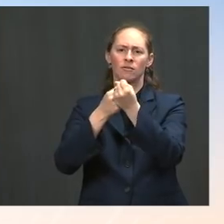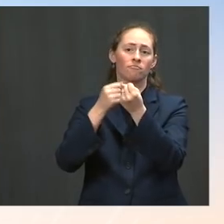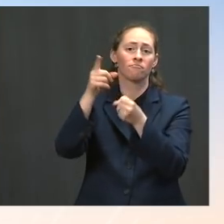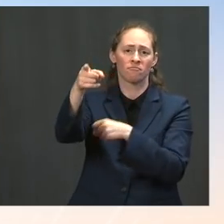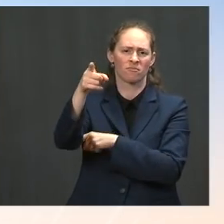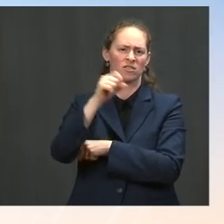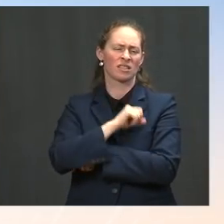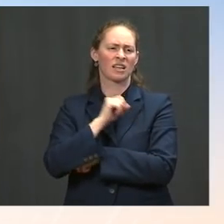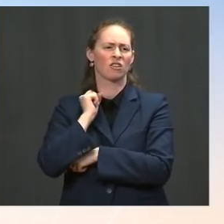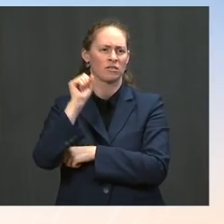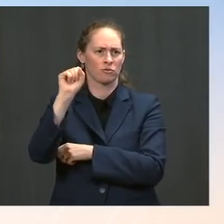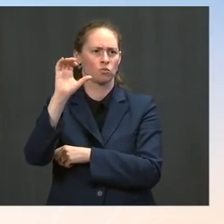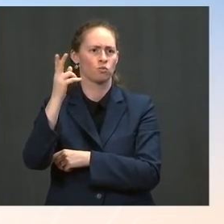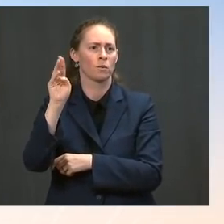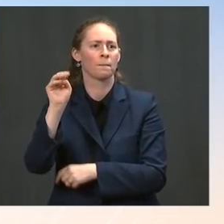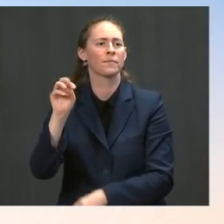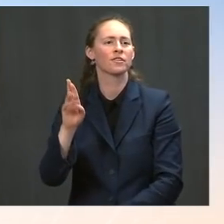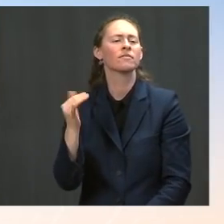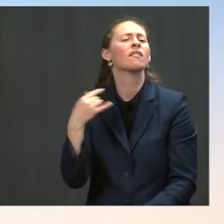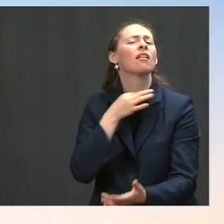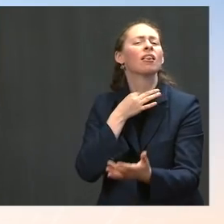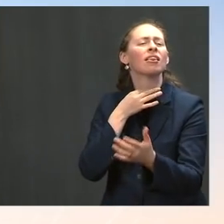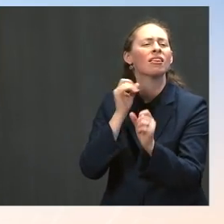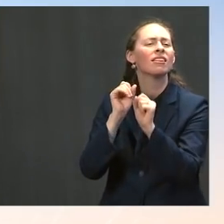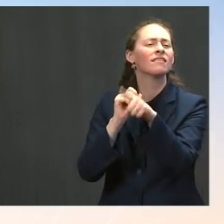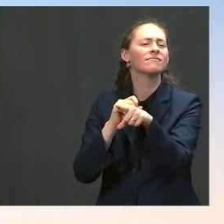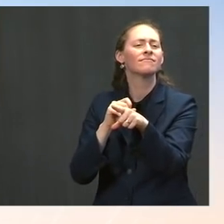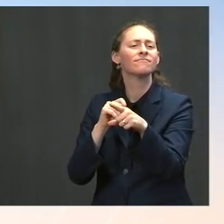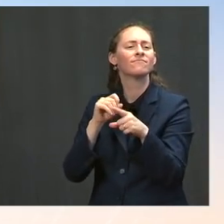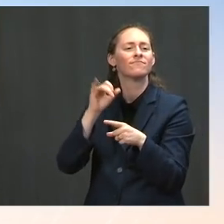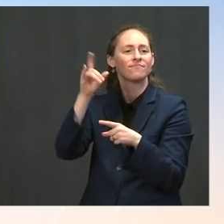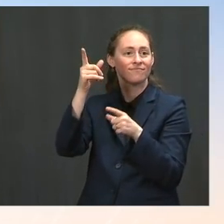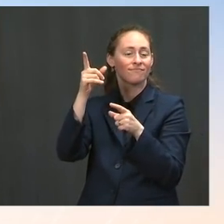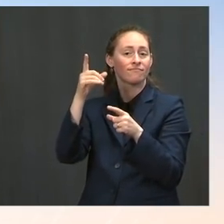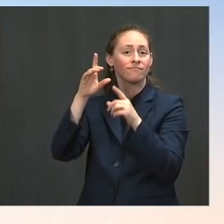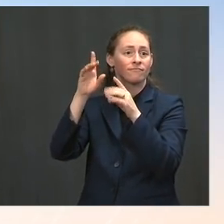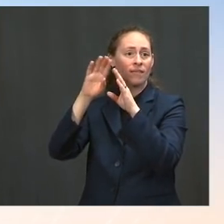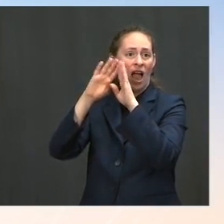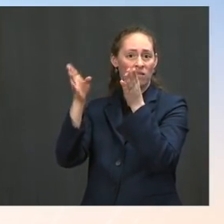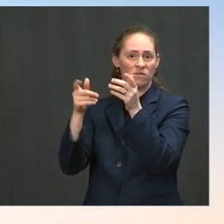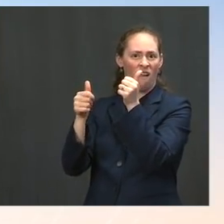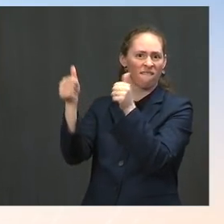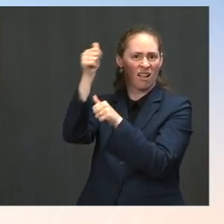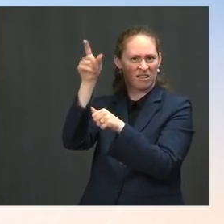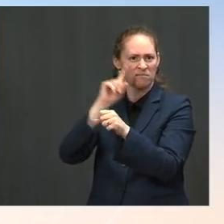on the White House official testing positive. Ms. Psaki: Sure. The Press: How is the White House preparing for vaccine hesitancy